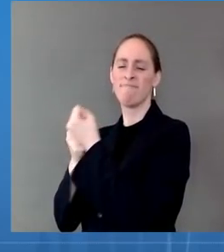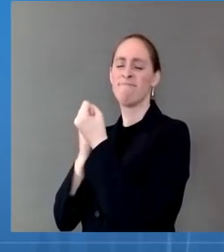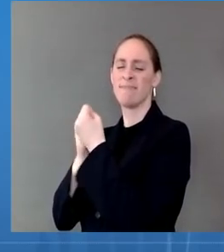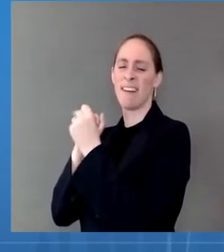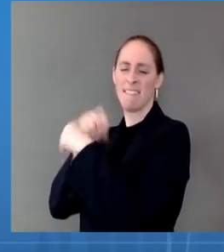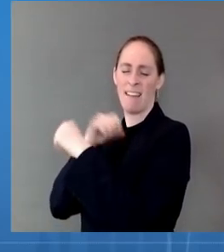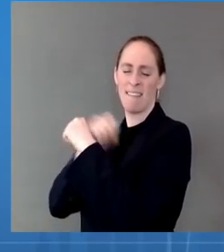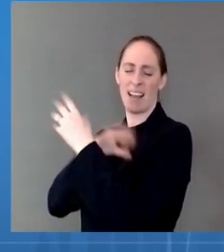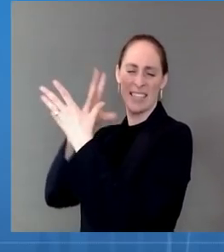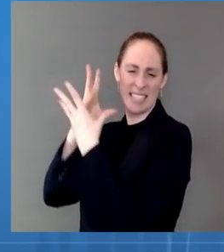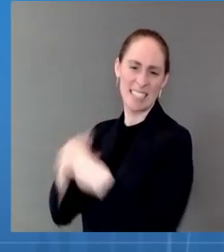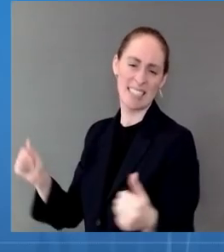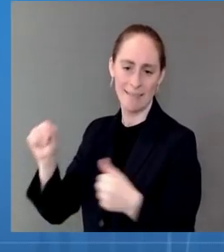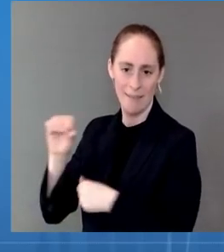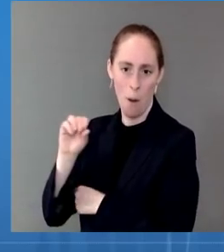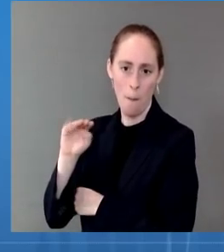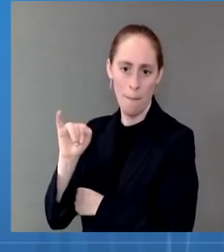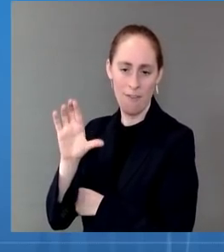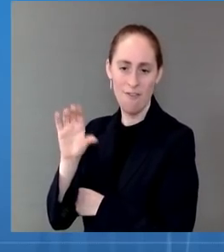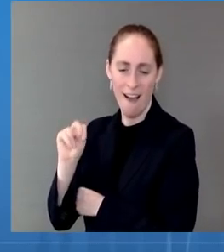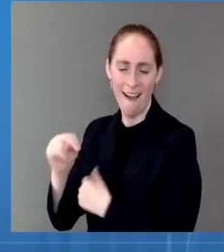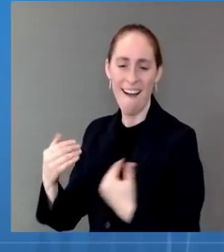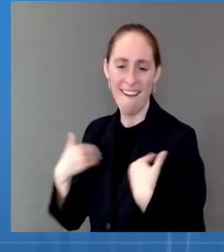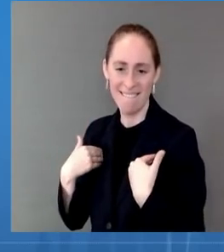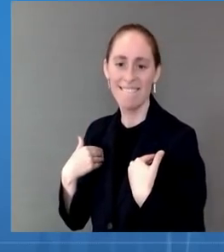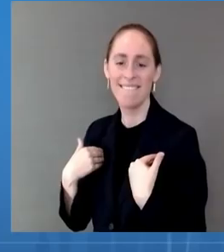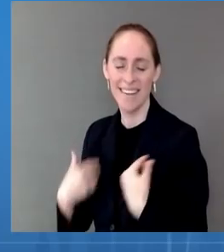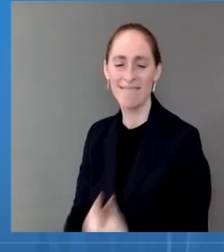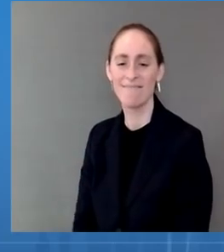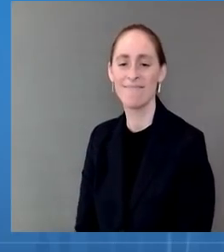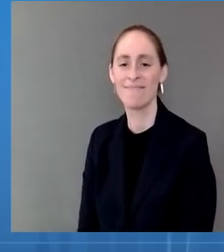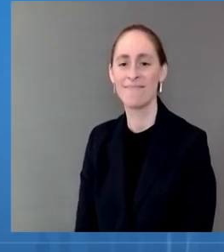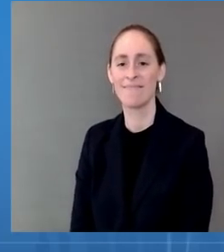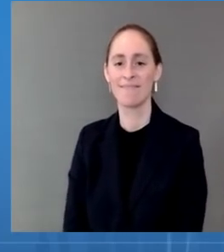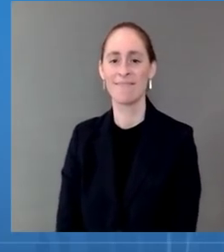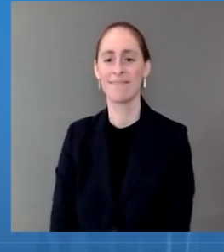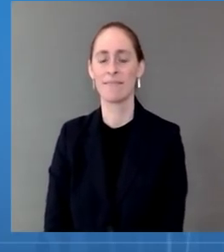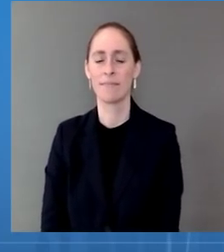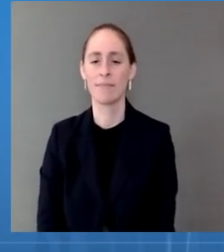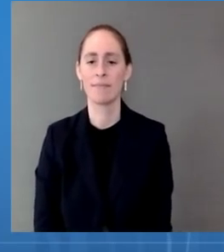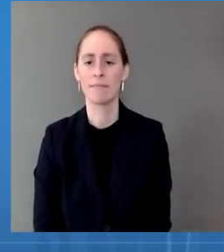may actually play a role in preventing against severe disease. Final slide next, please.